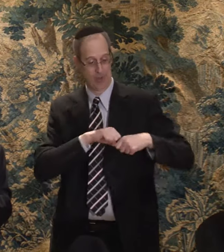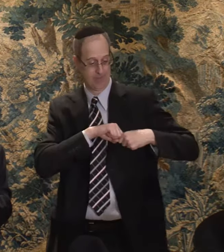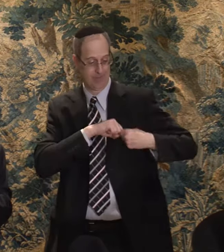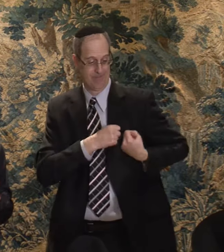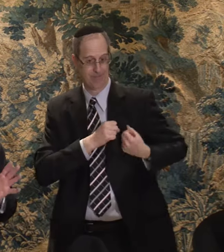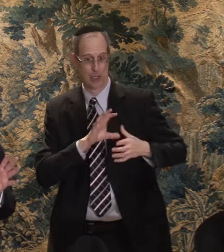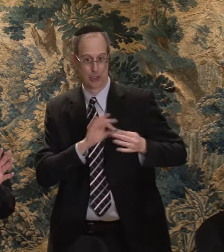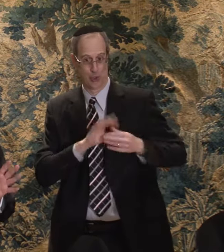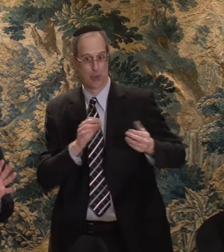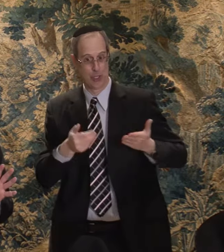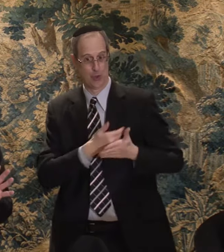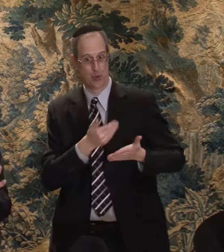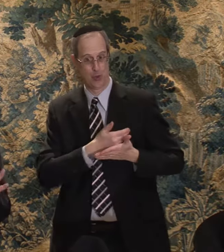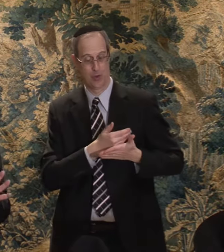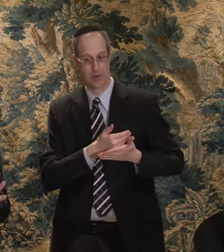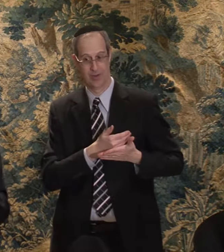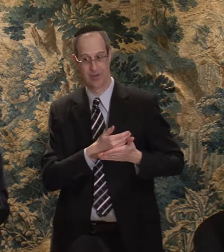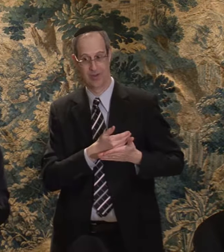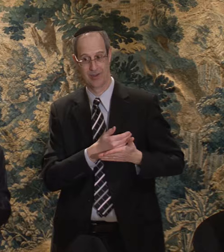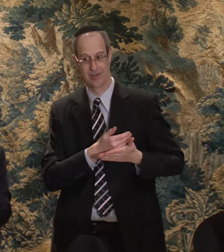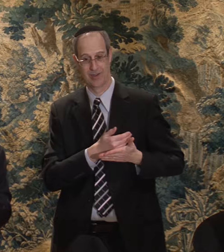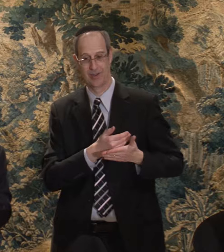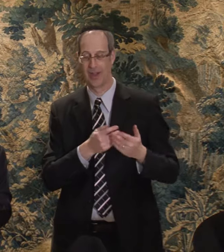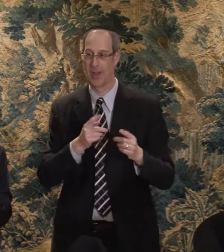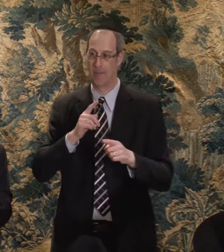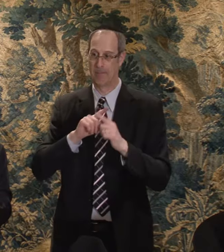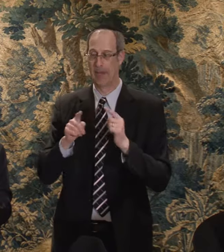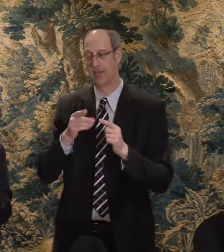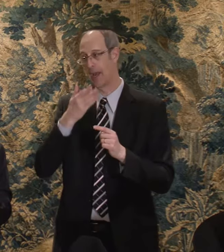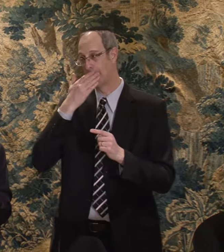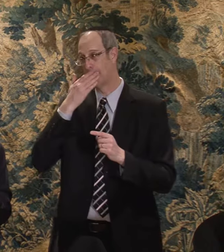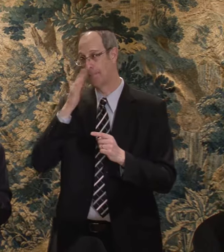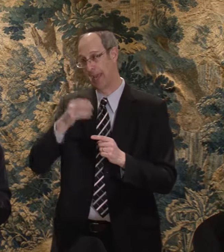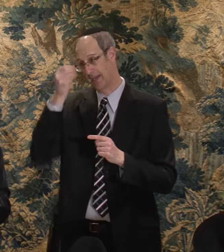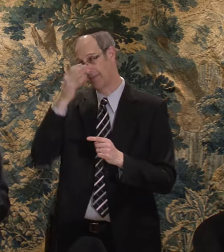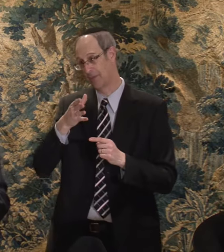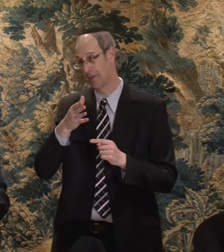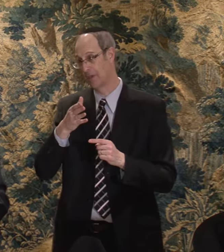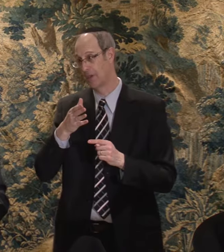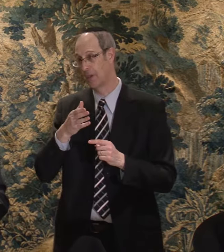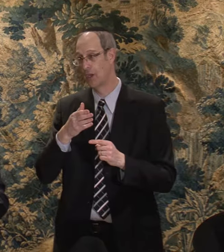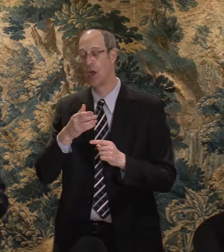know if you know I I hope that all of you know because I hate to be the bearer of bad tidings but I'm sure most of you know that I'm sorry Kelly wasn't if